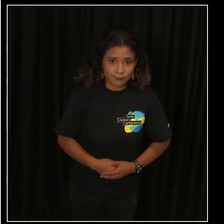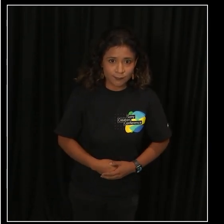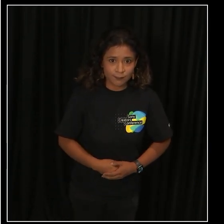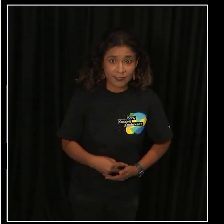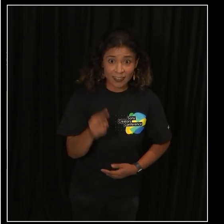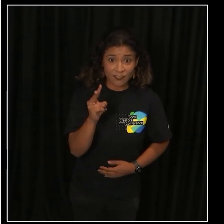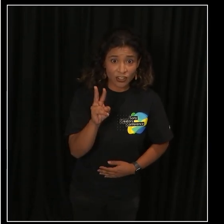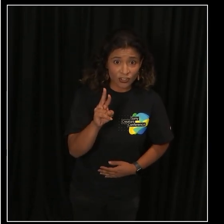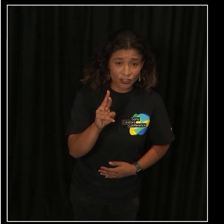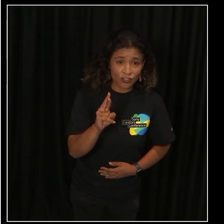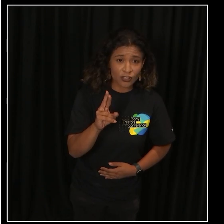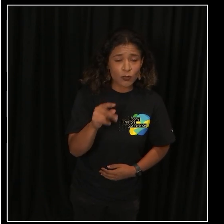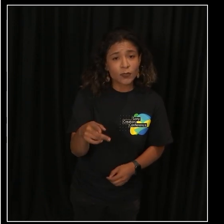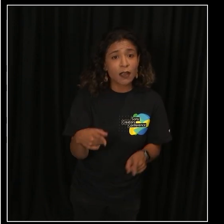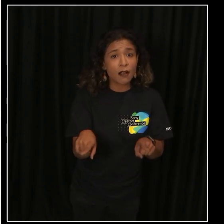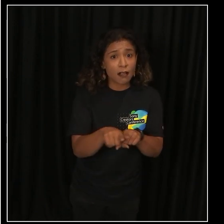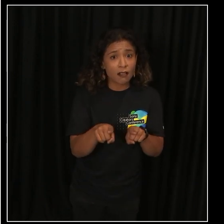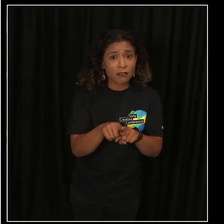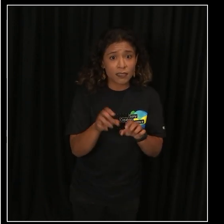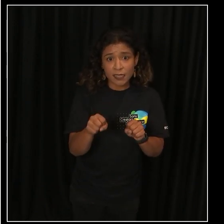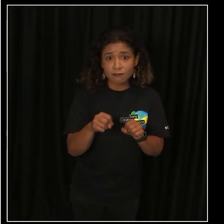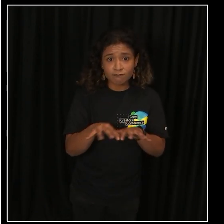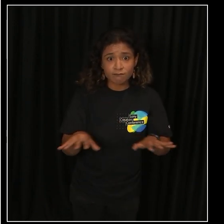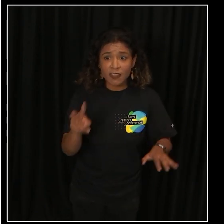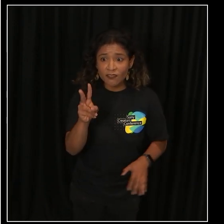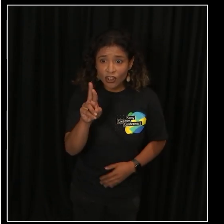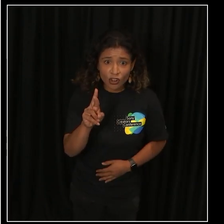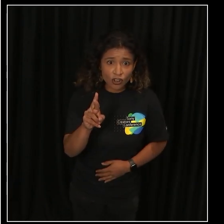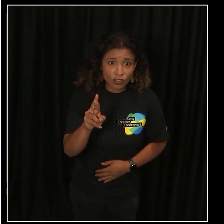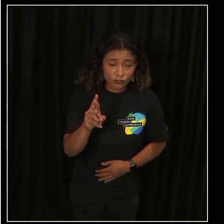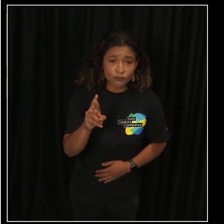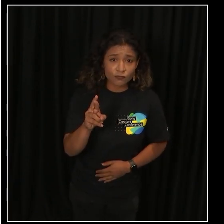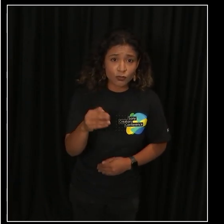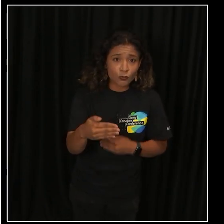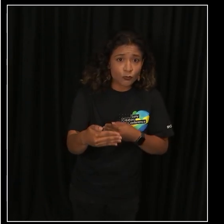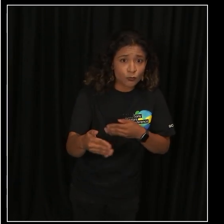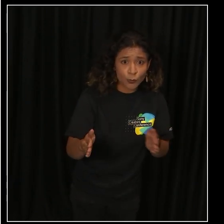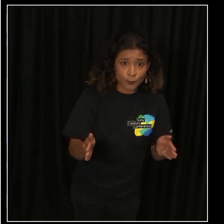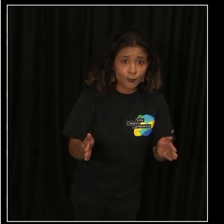and you can also play VR Showroom a dedicated car viewing mode.